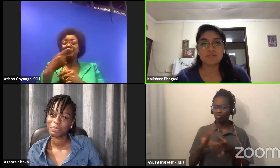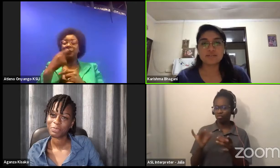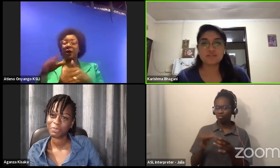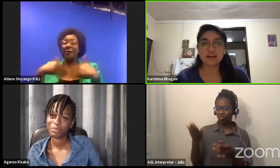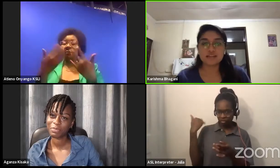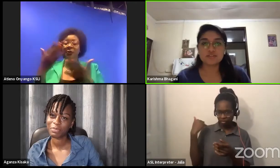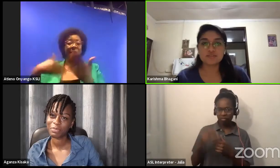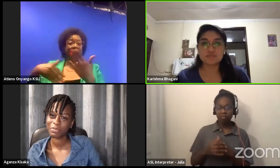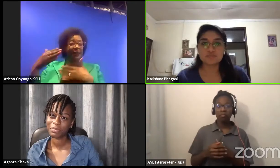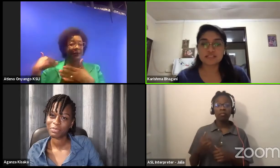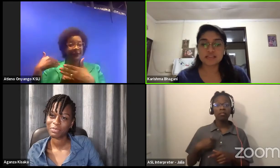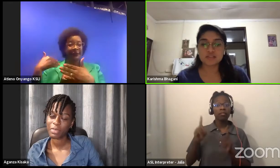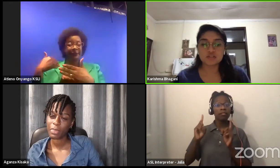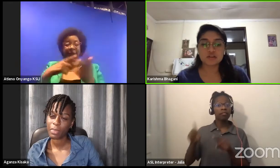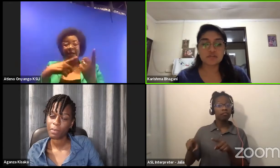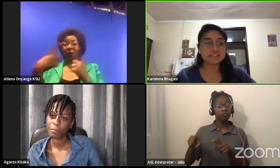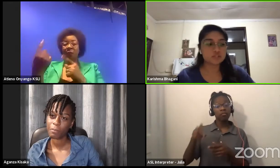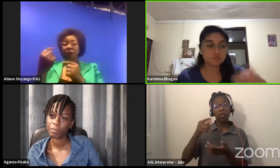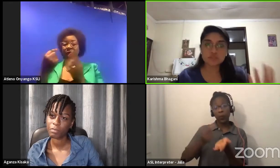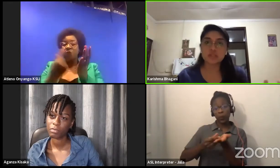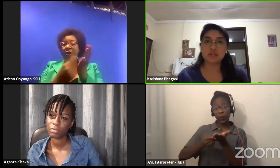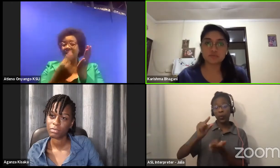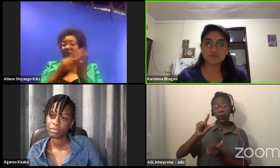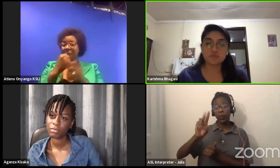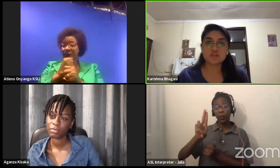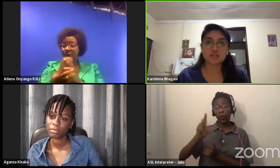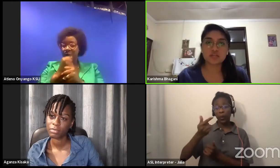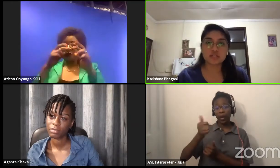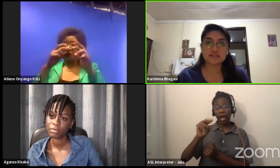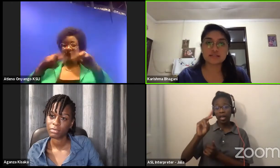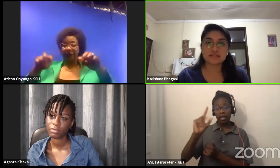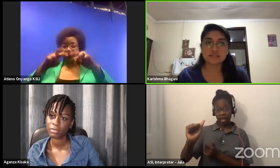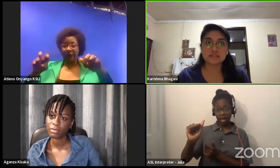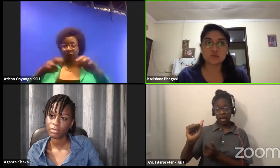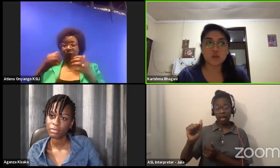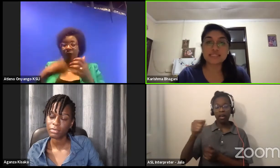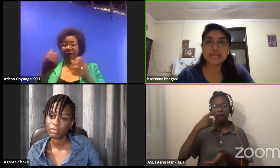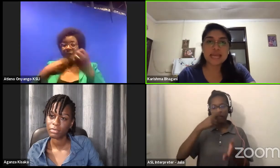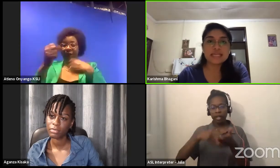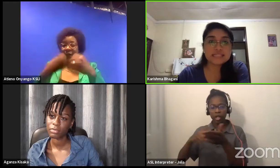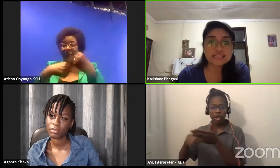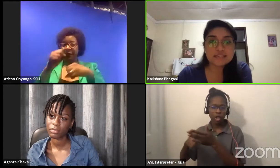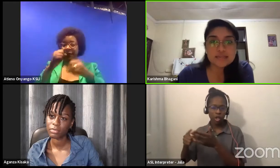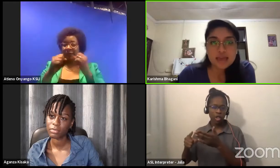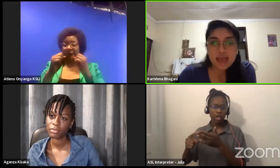I went to Uganda to do some research related to post-colonial performance traditions in 2018.